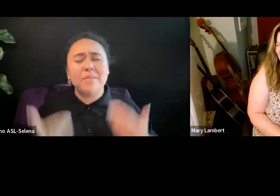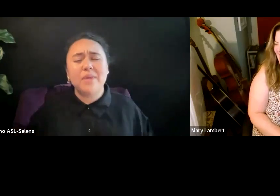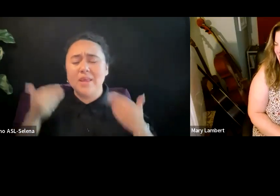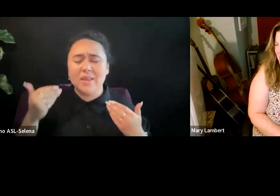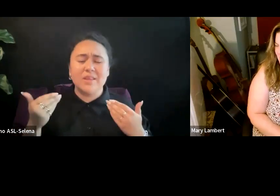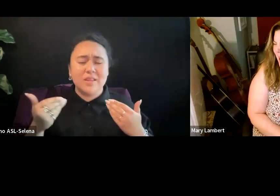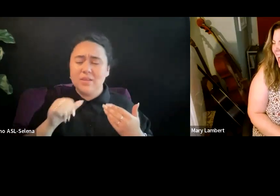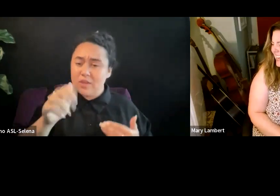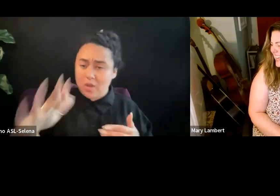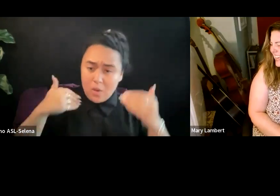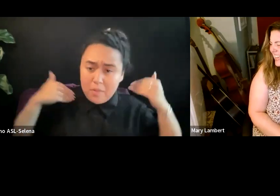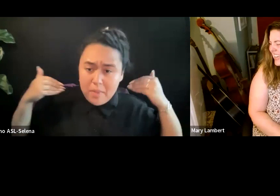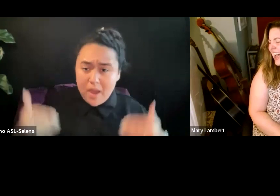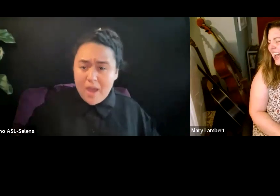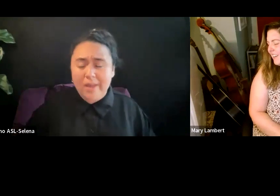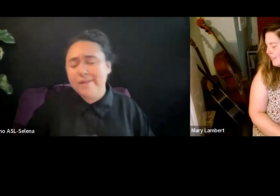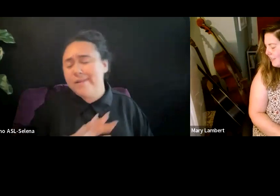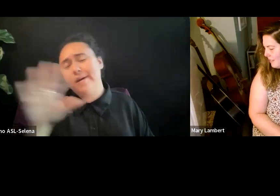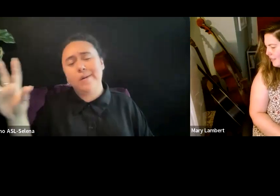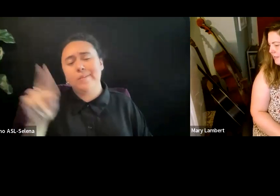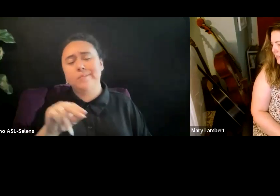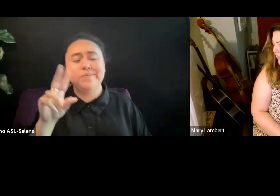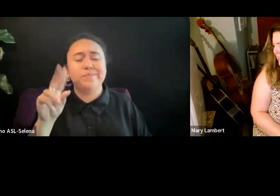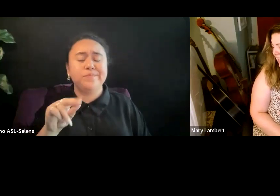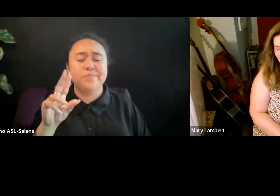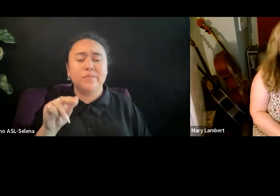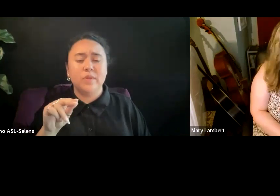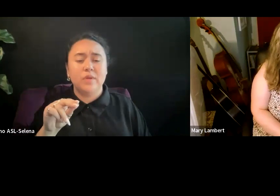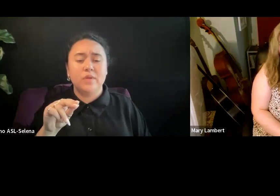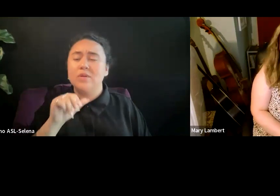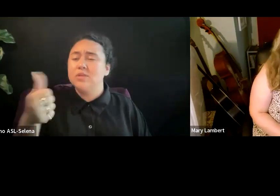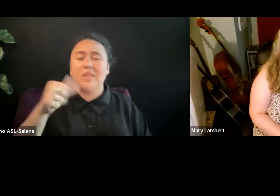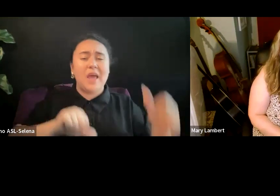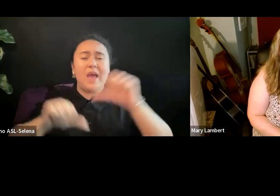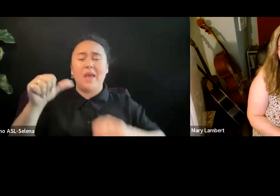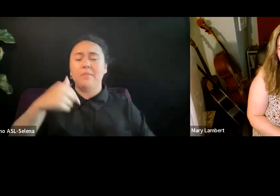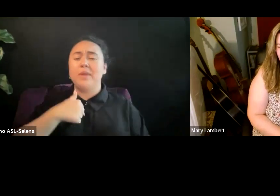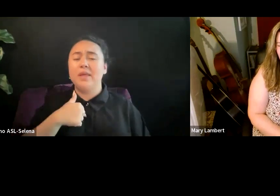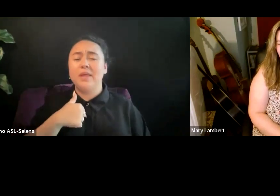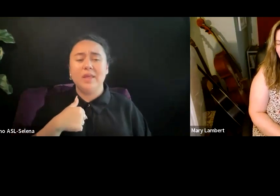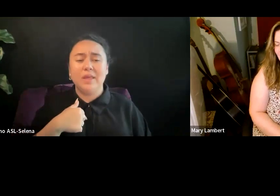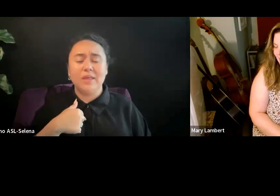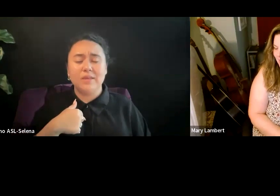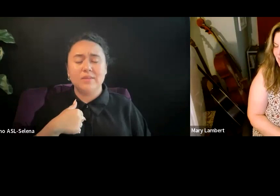It's not just Madea die. Deny me.